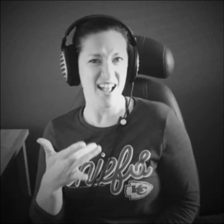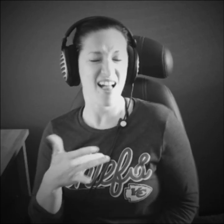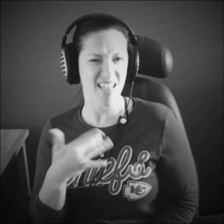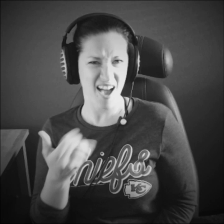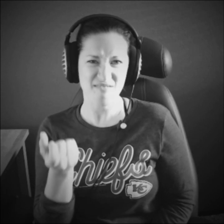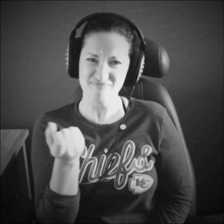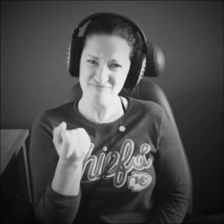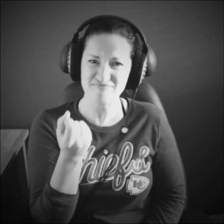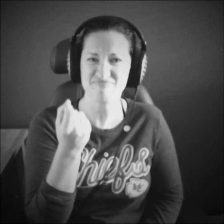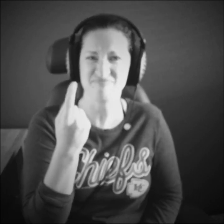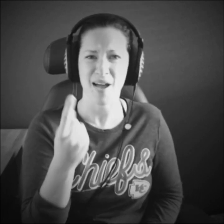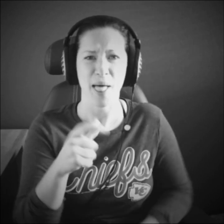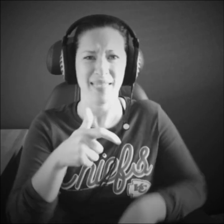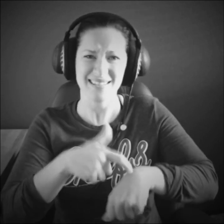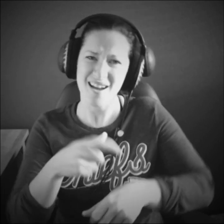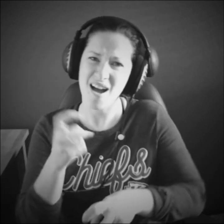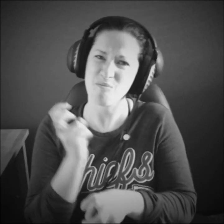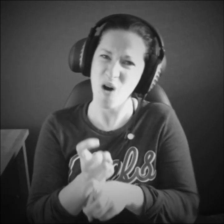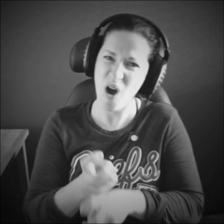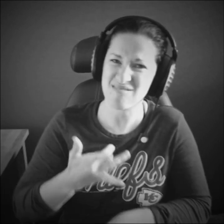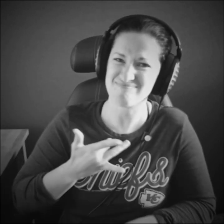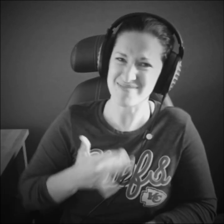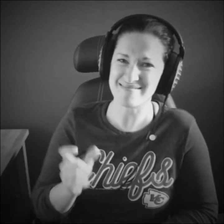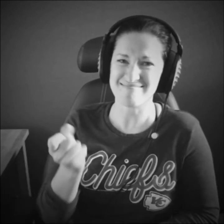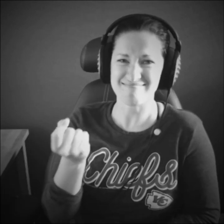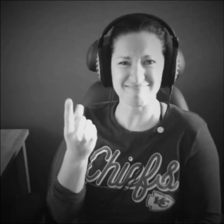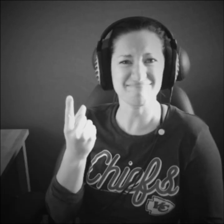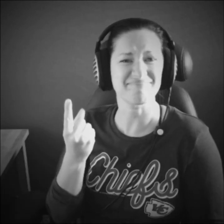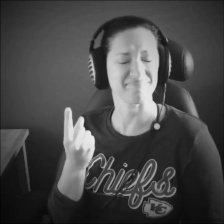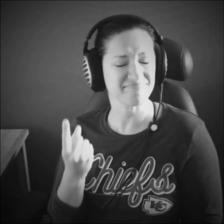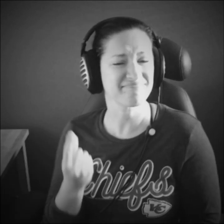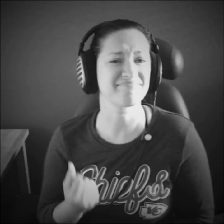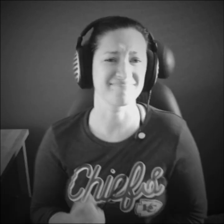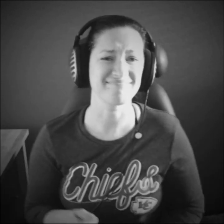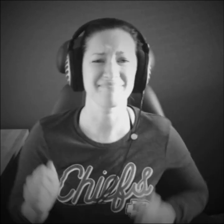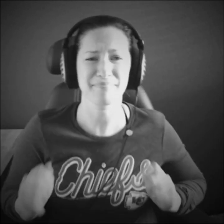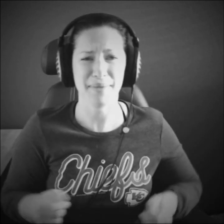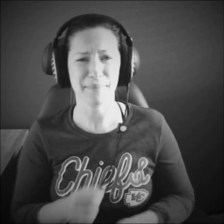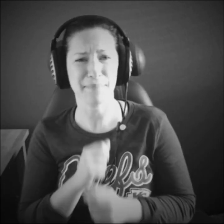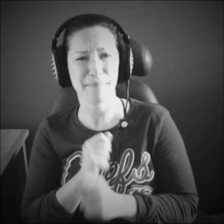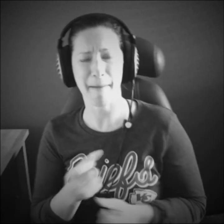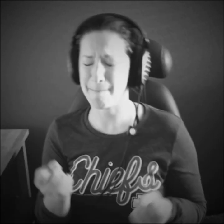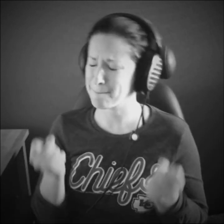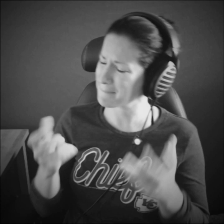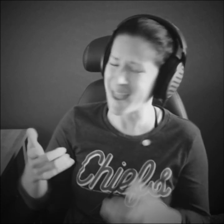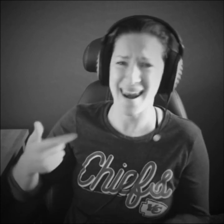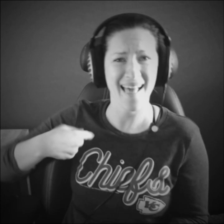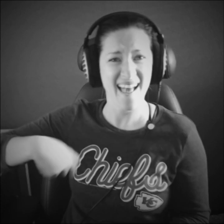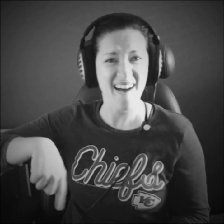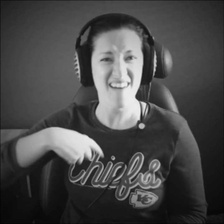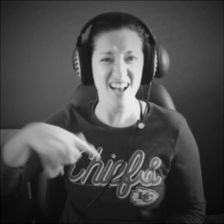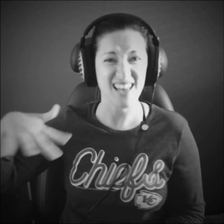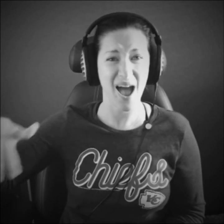what it feels like when the times are hard we got the numbers we just need to organize we got so many of us out there on our side